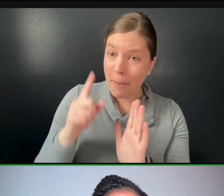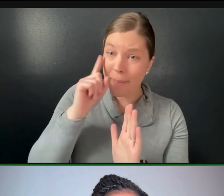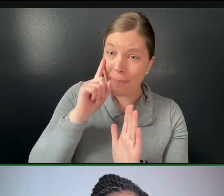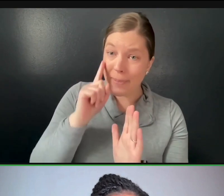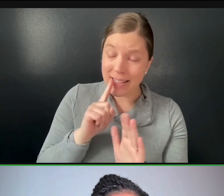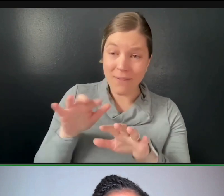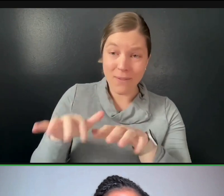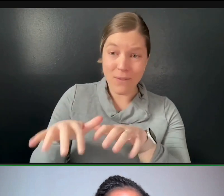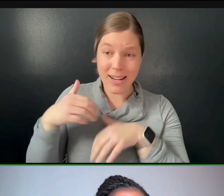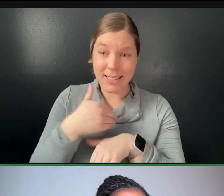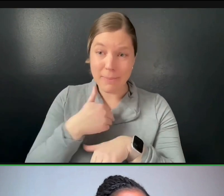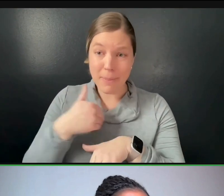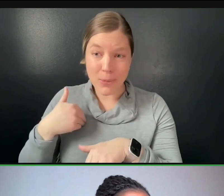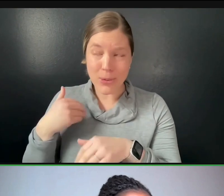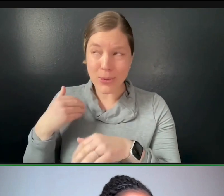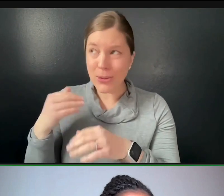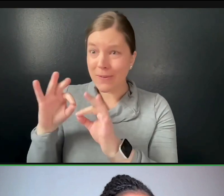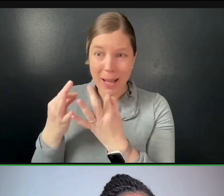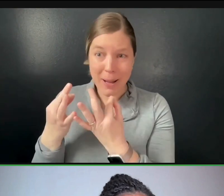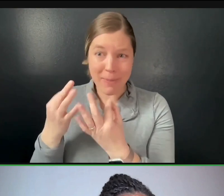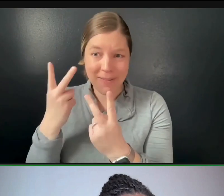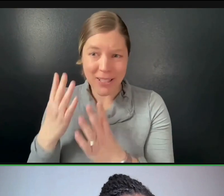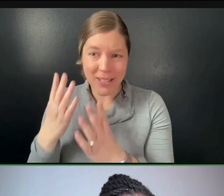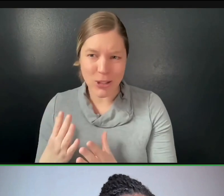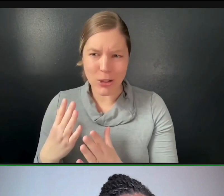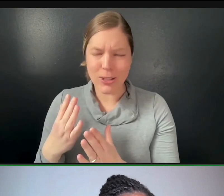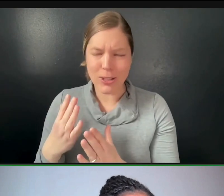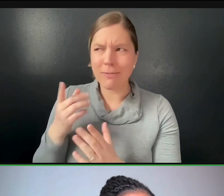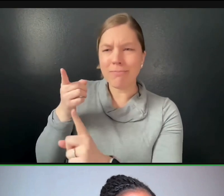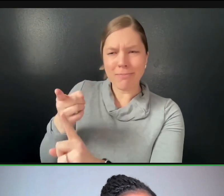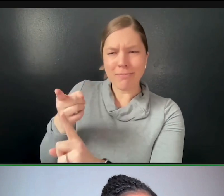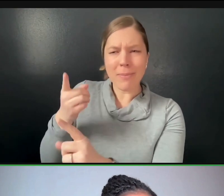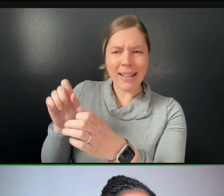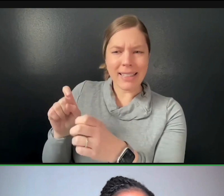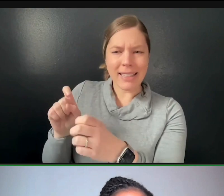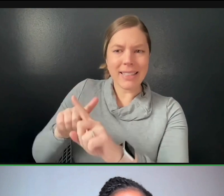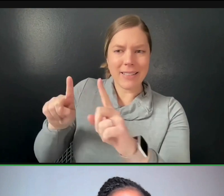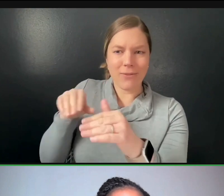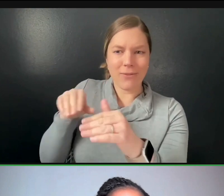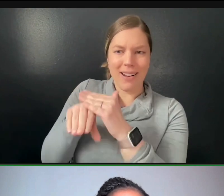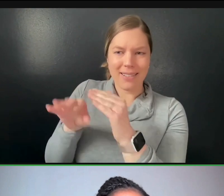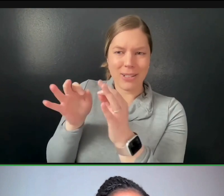for different groups, including, let's say, deaf artist members and their families.